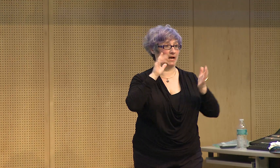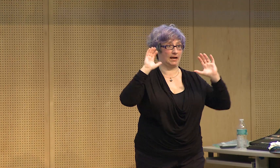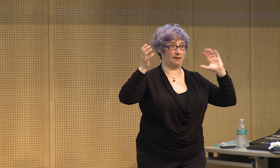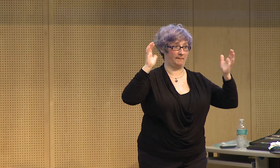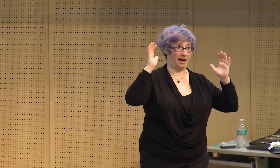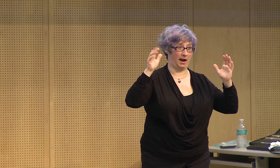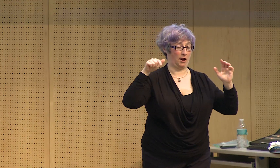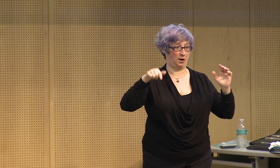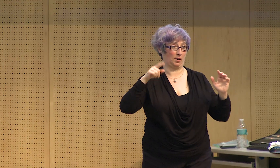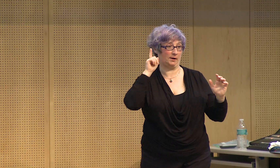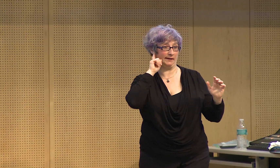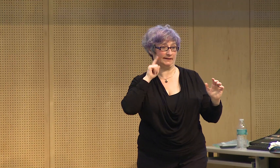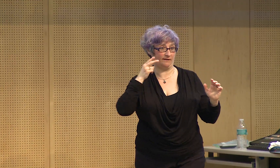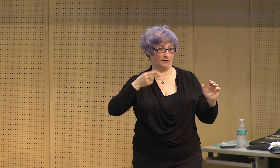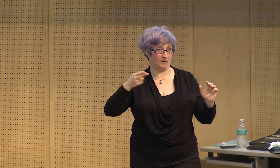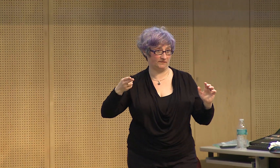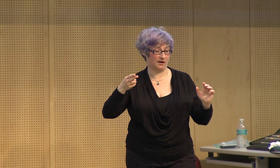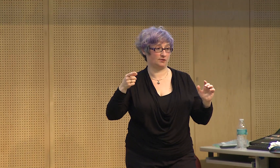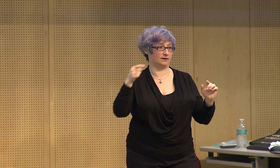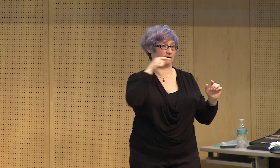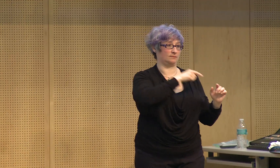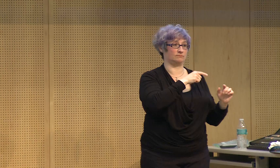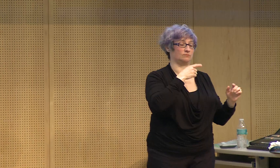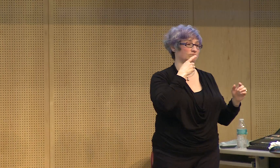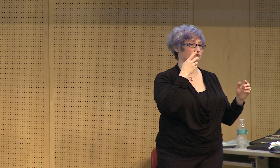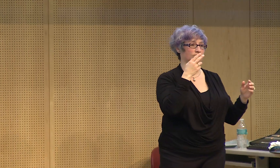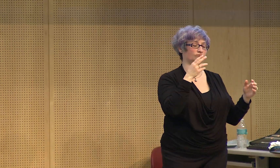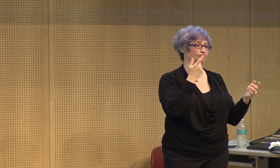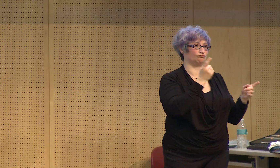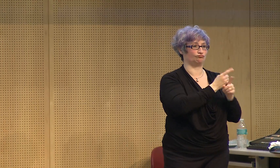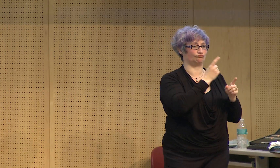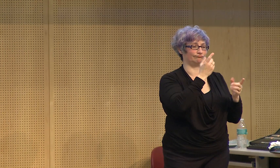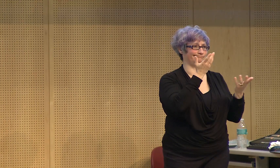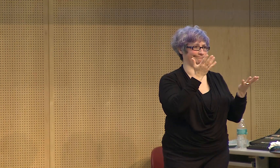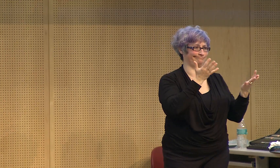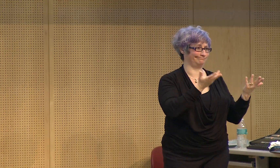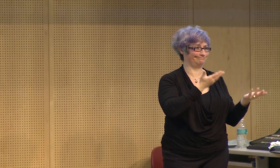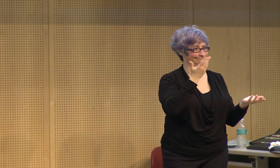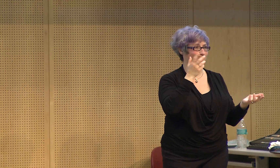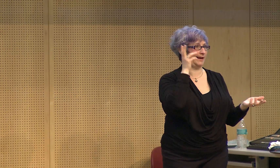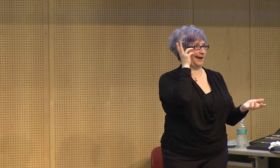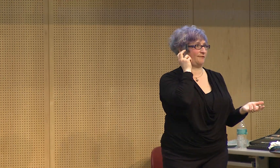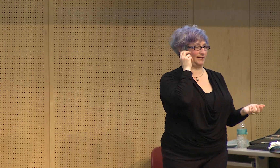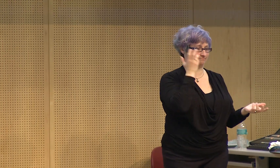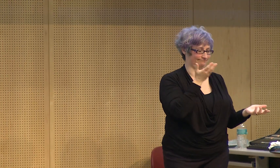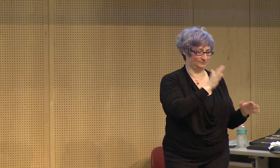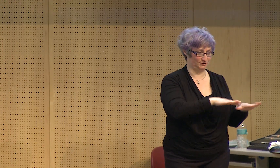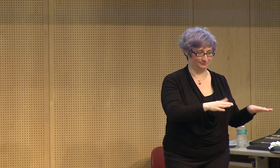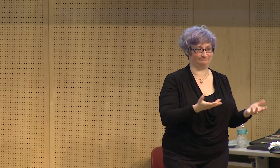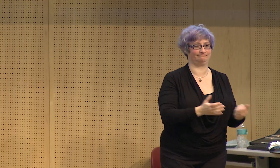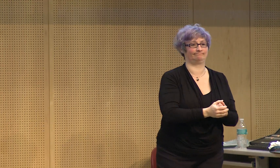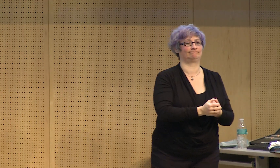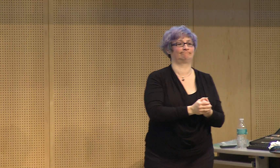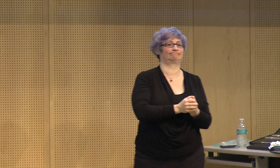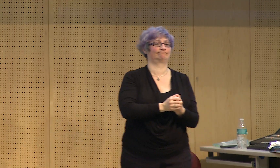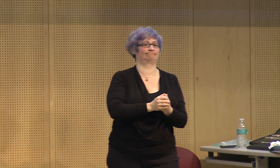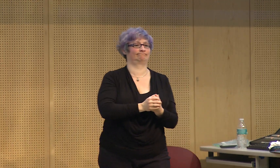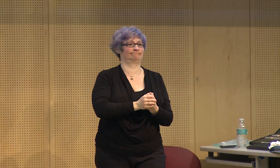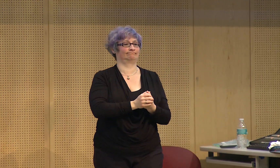As I mentioned, there are not many studies that compare Deaf populations with hearing populations.